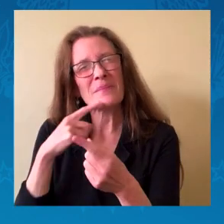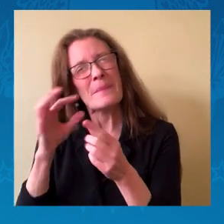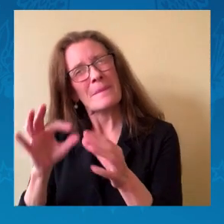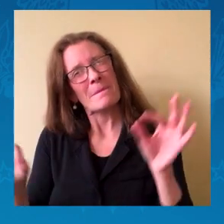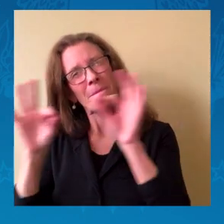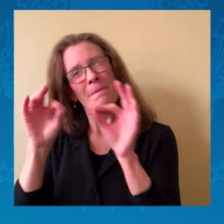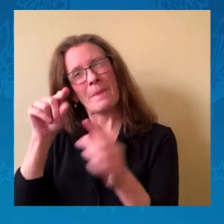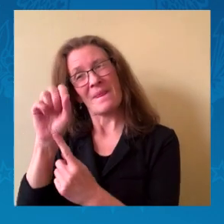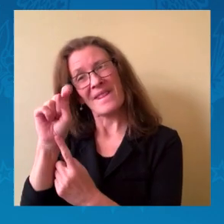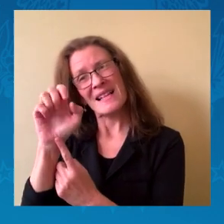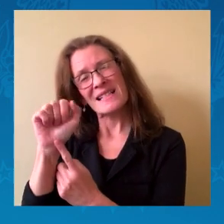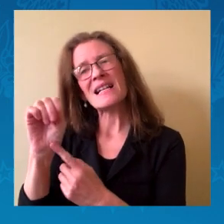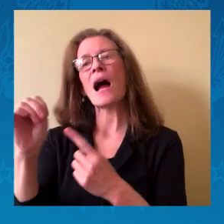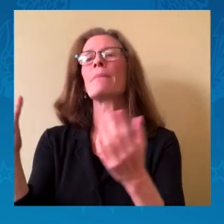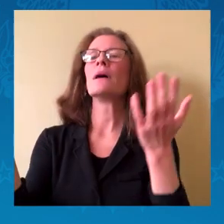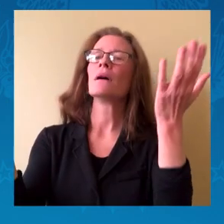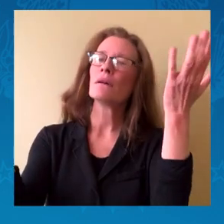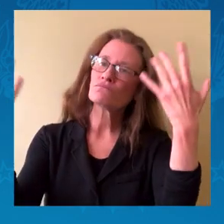who has ever looked up at the sky and marveled.